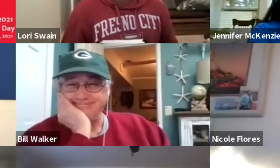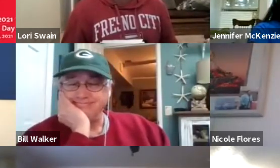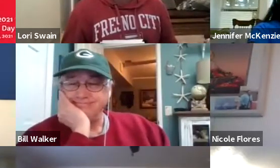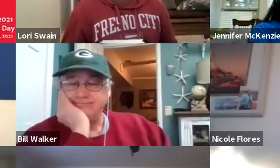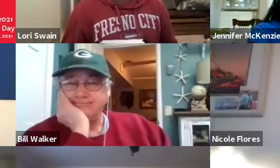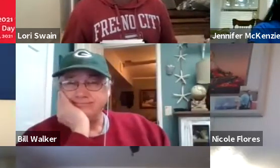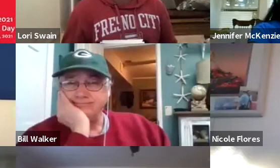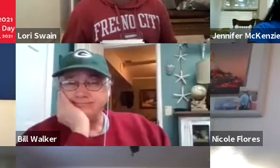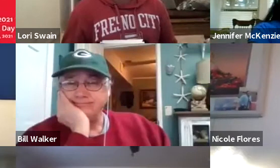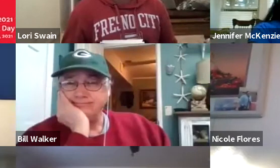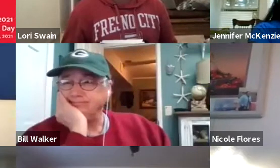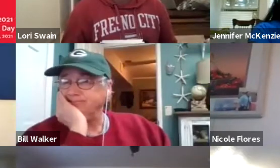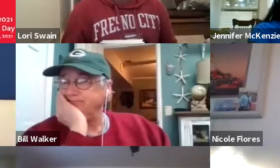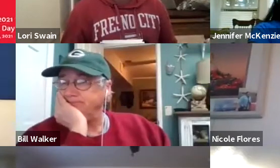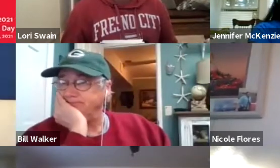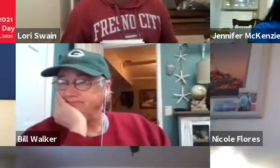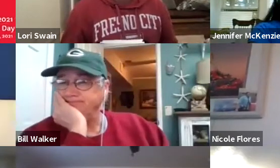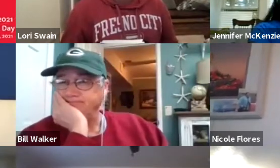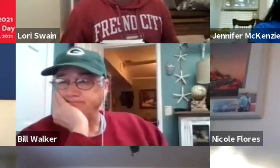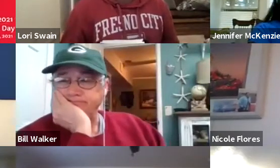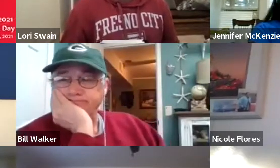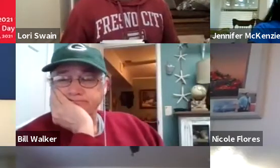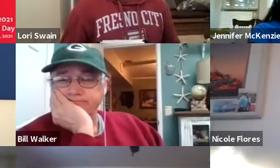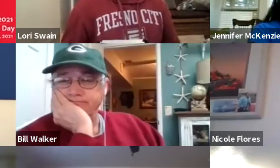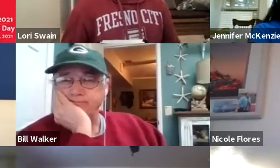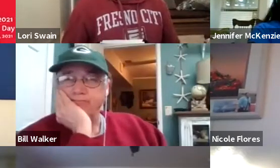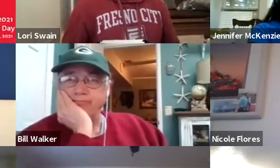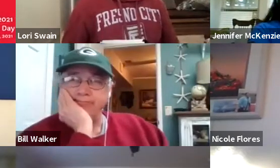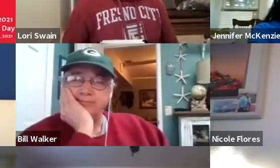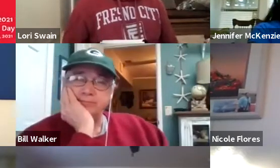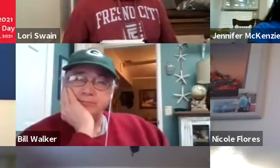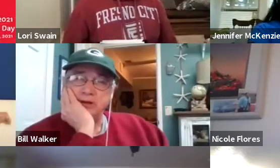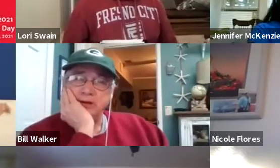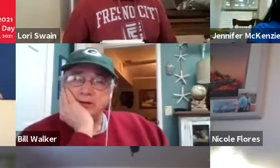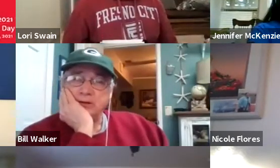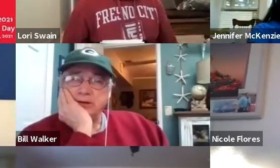there's a lot of like having to fix things that are complicated to fix when we've done it a certain way. And we like our curriculum